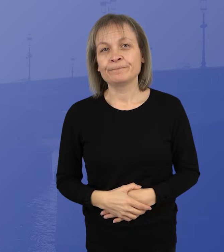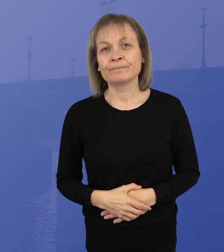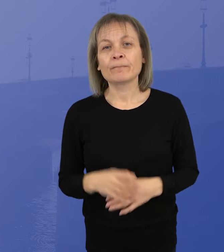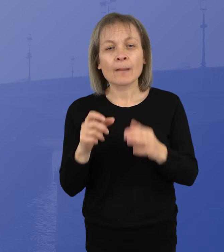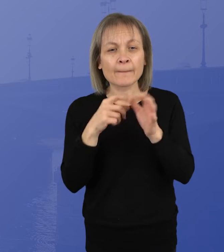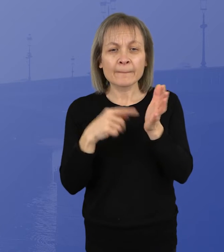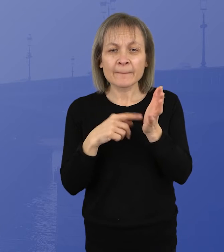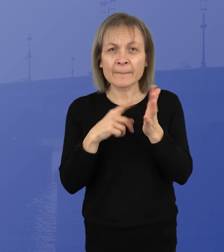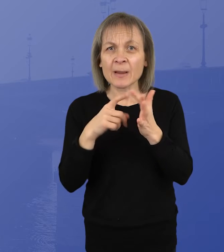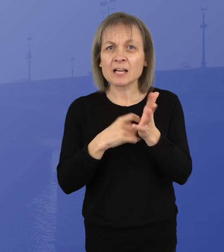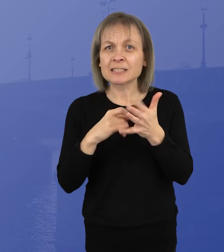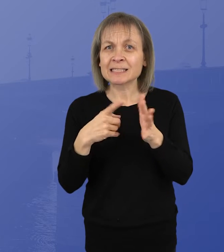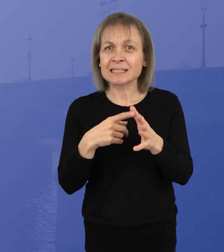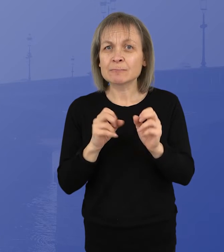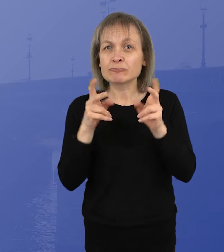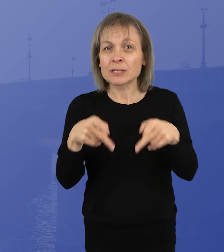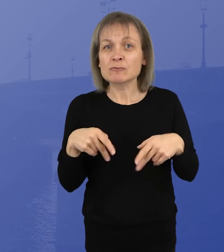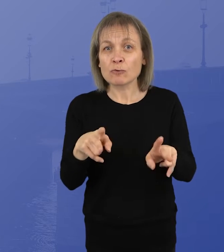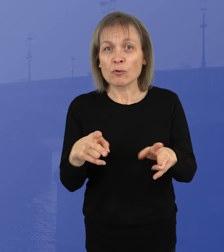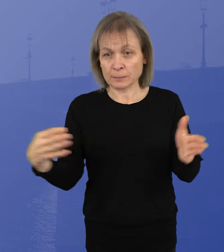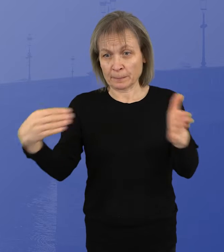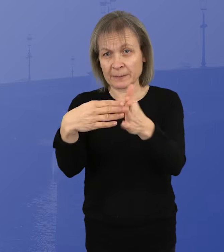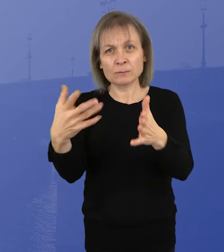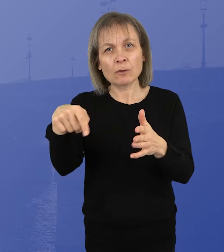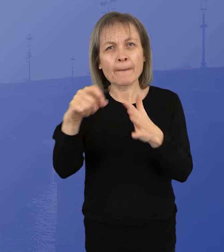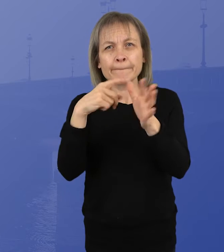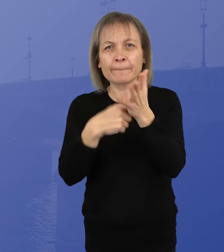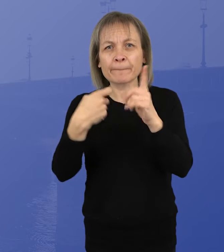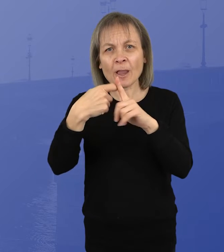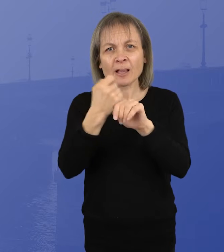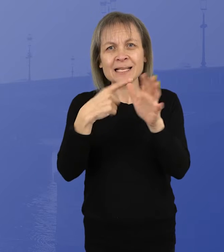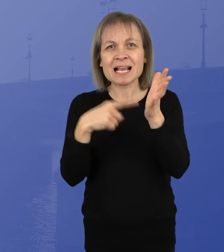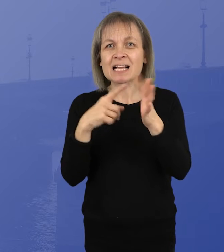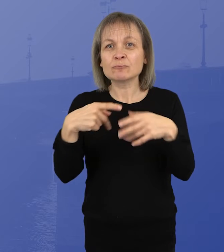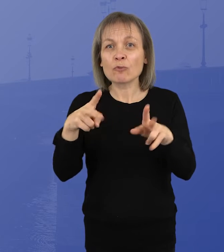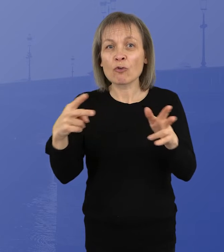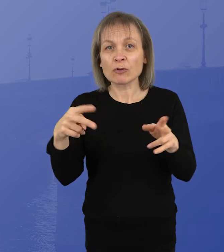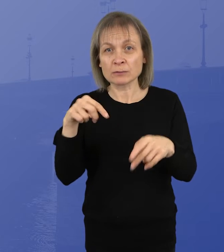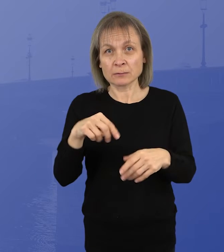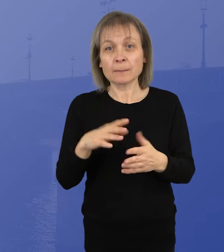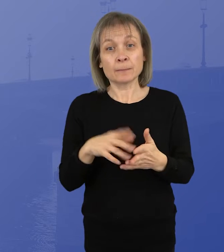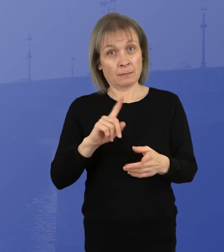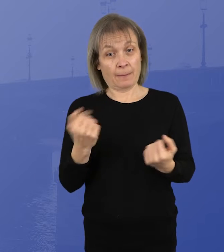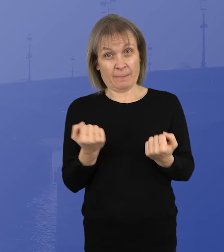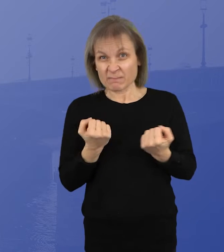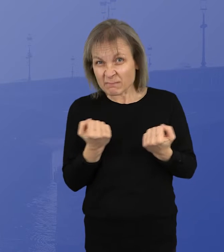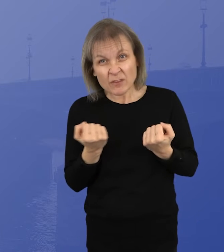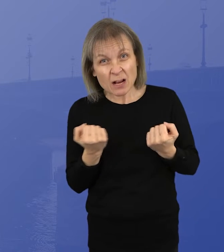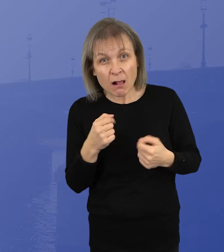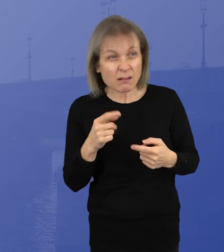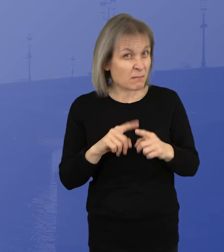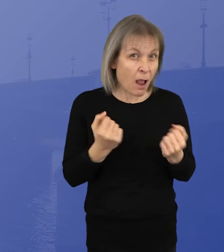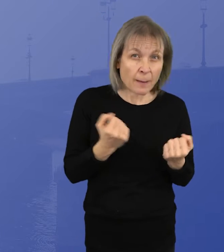Where Battersea Bridge Road meets Parkgate Road vehicles would not be allowed to turn right where